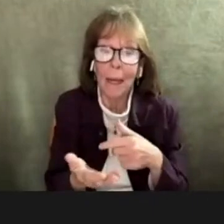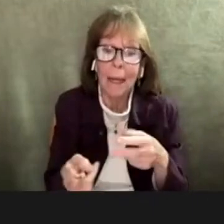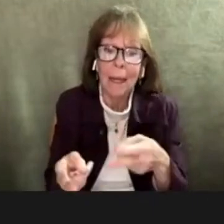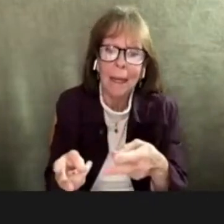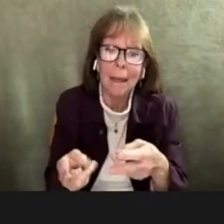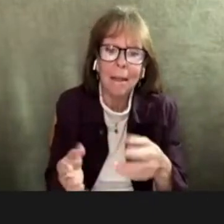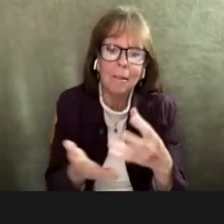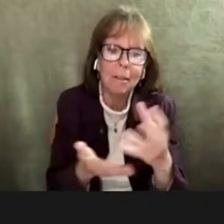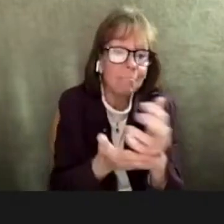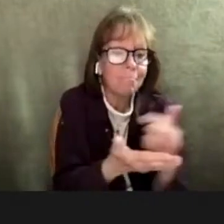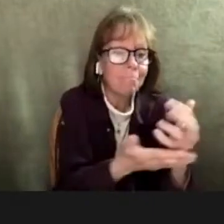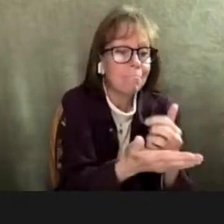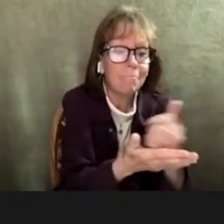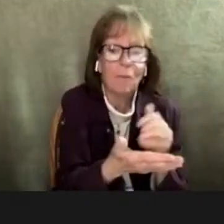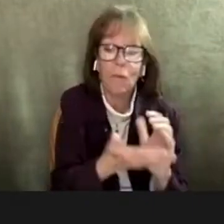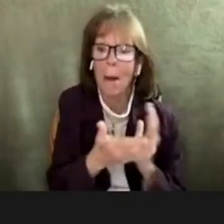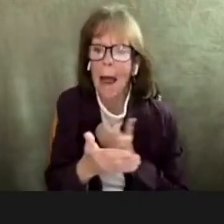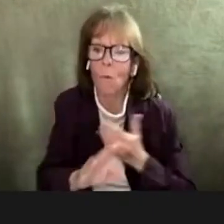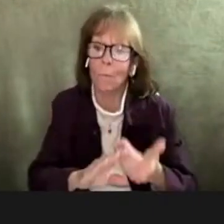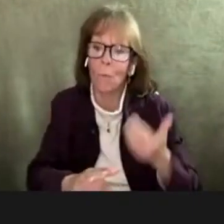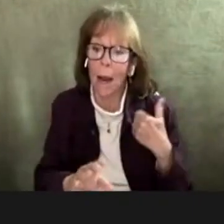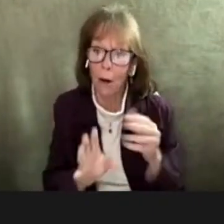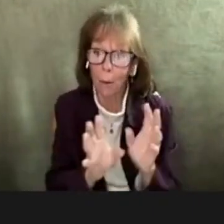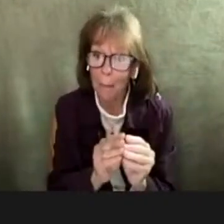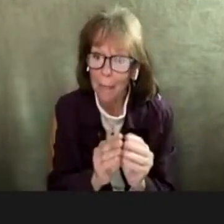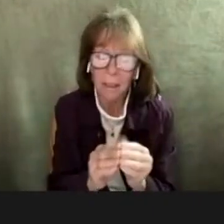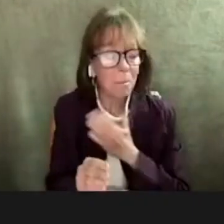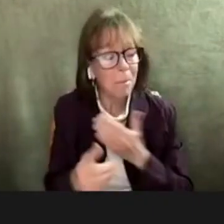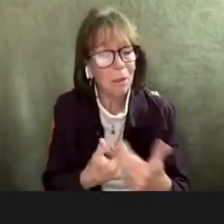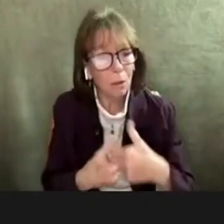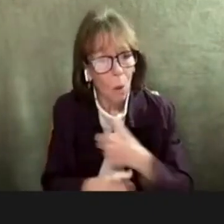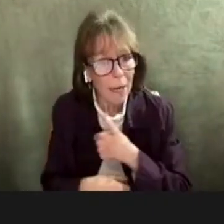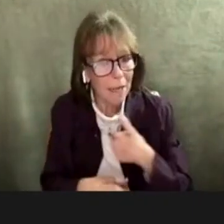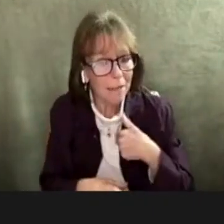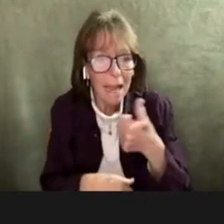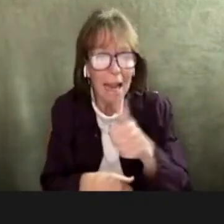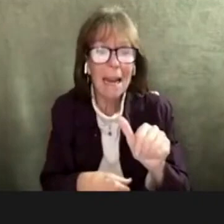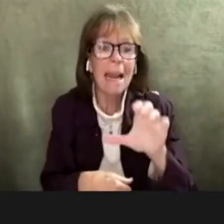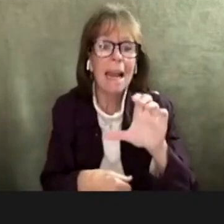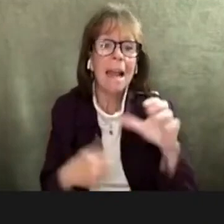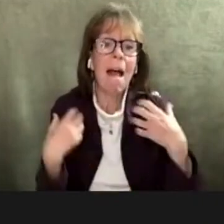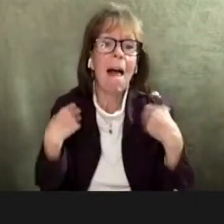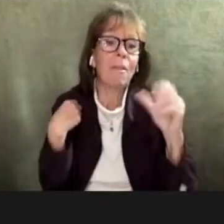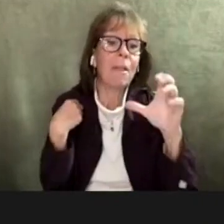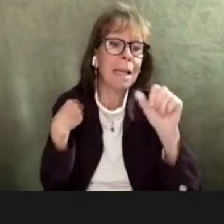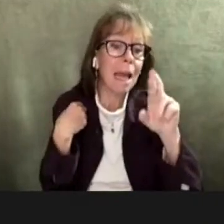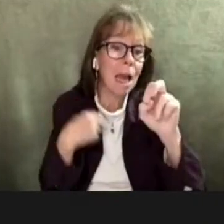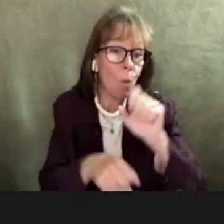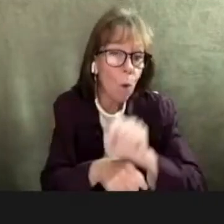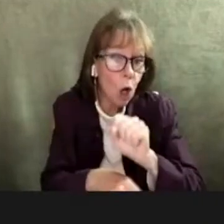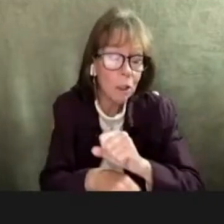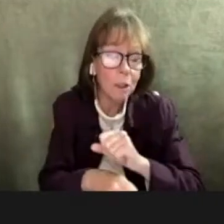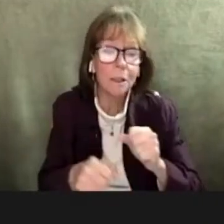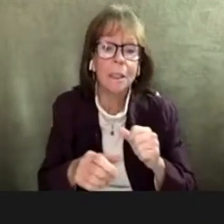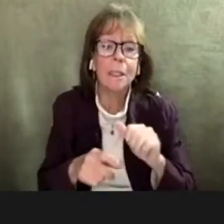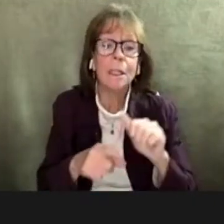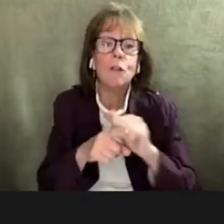Please join, us we are open to disabled healthcare workers, trainees, students, and allies.